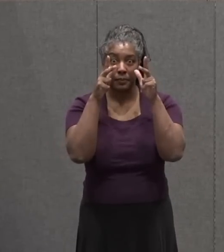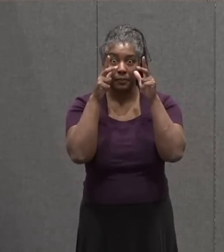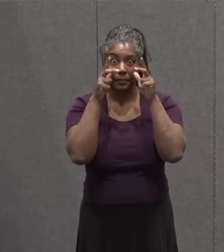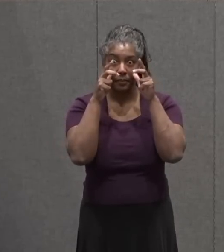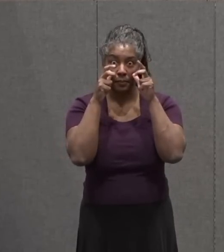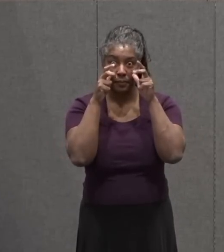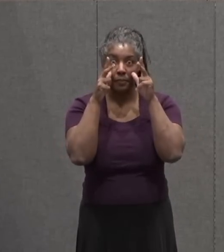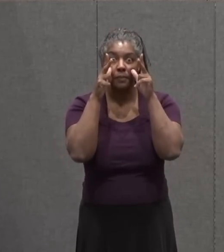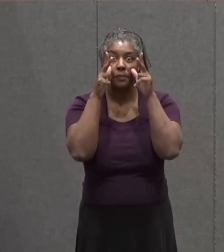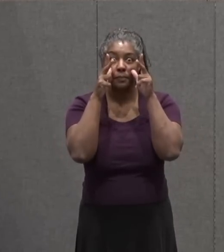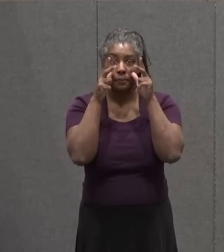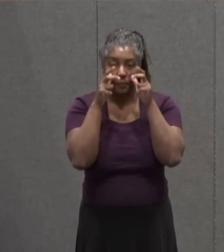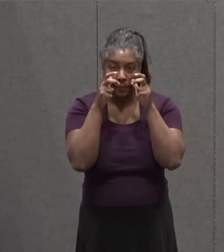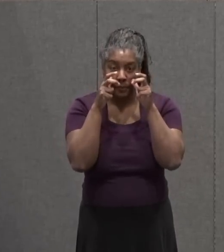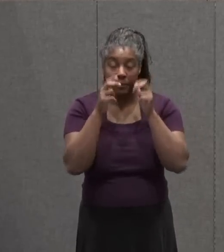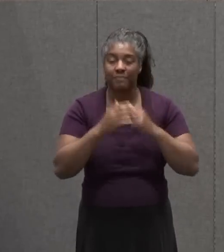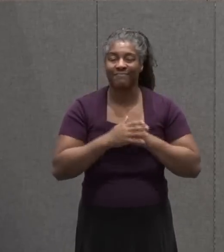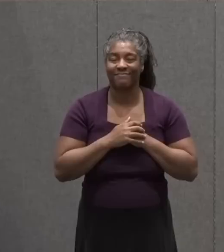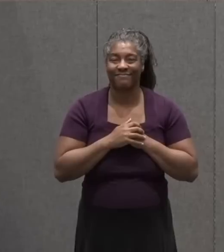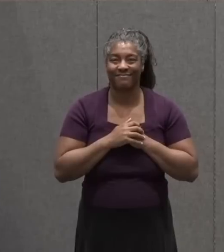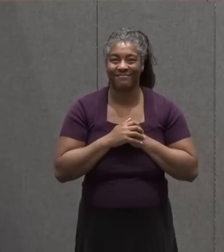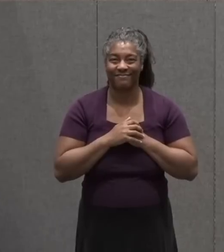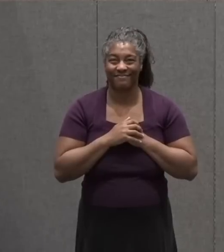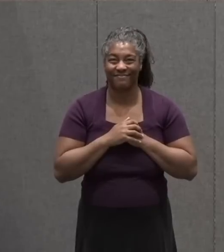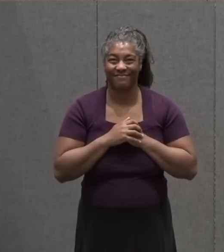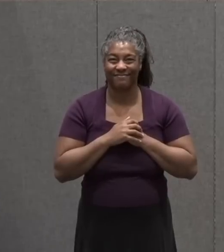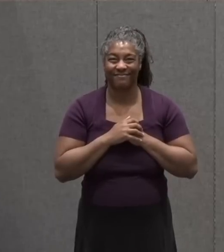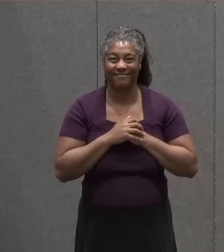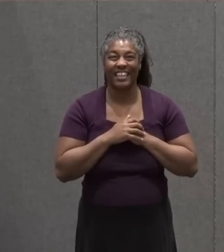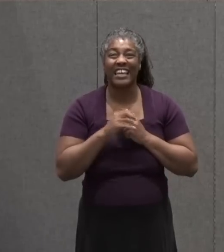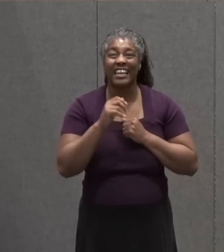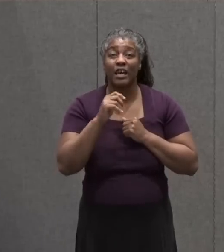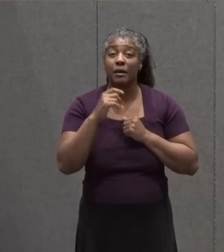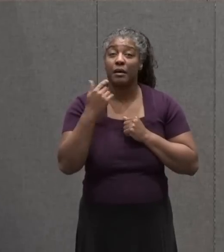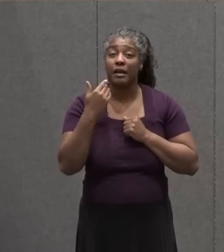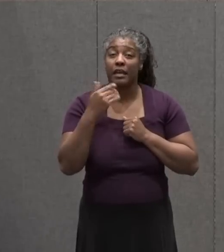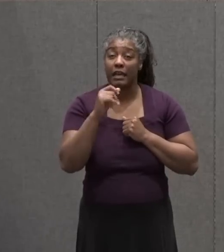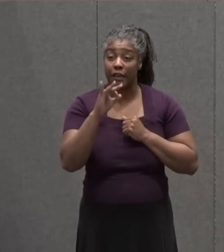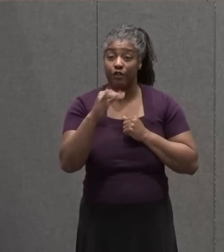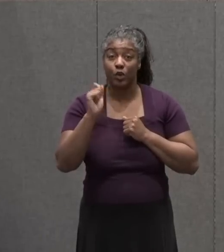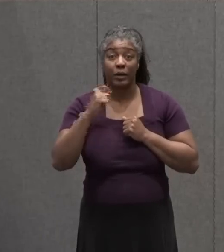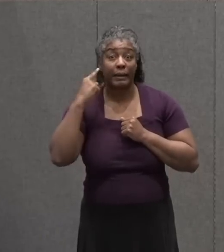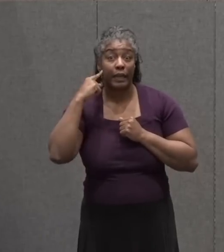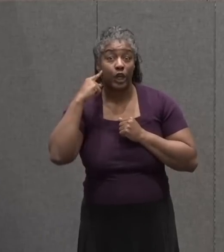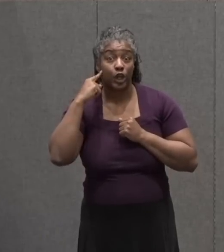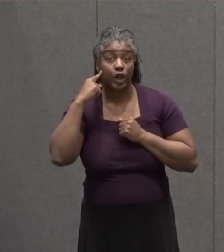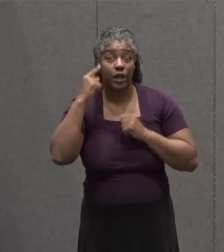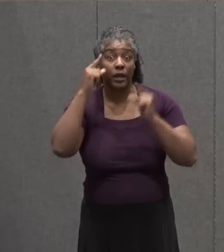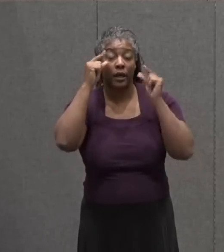So let's play a game to work out our brains and use focus power.